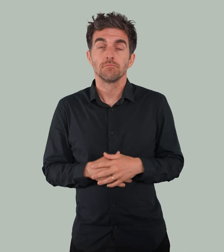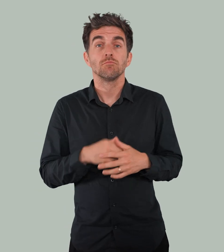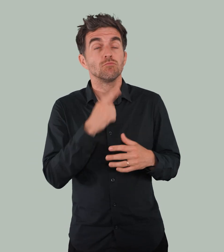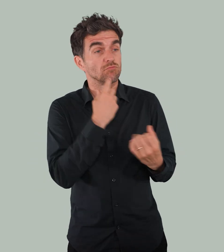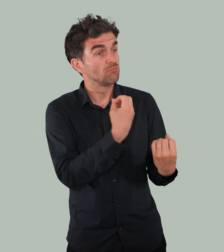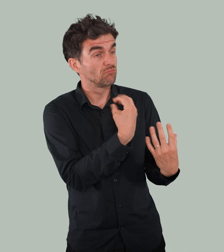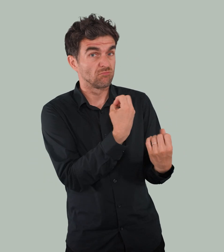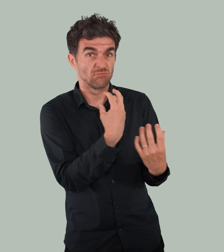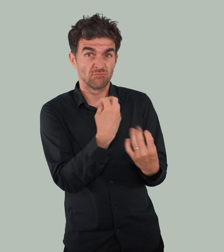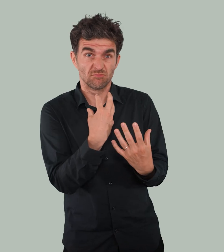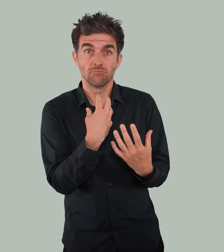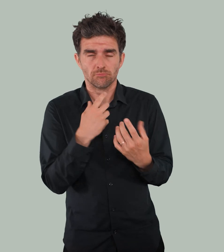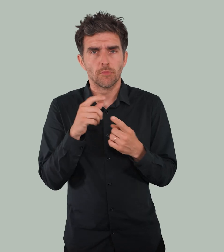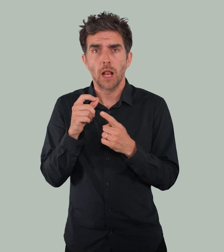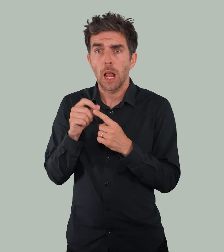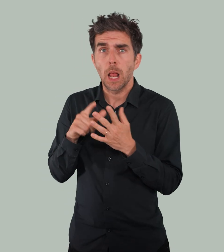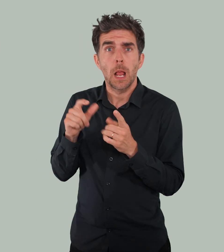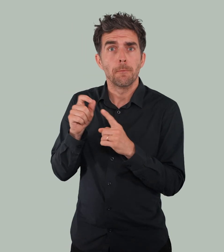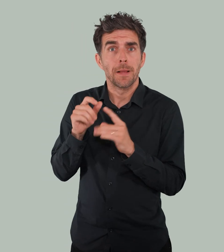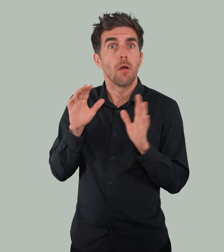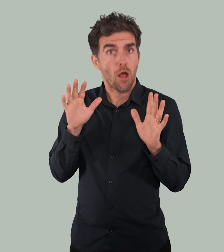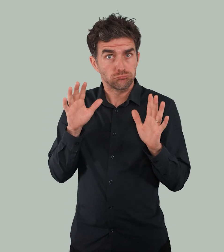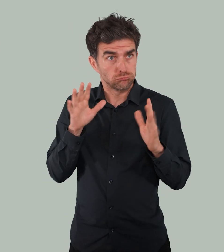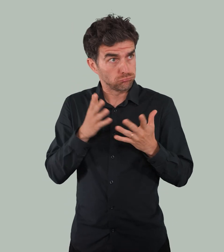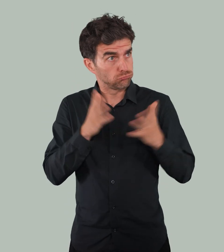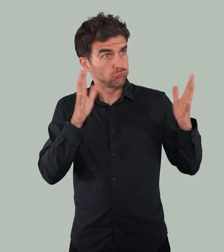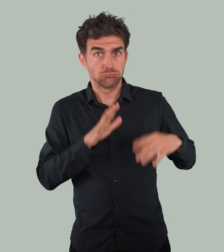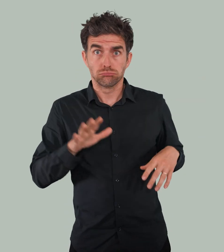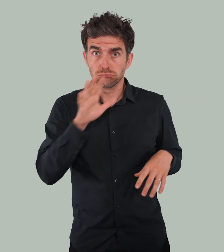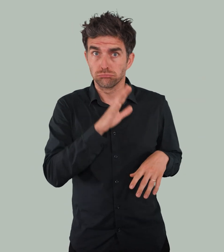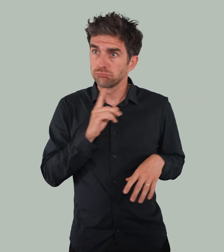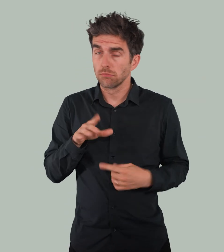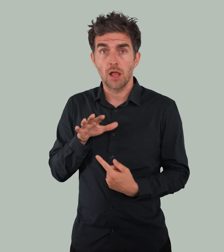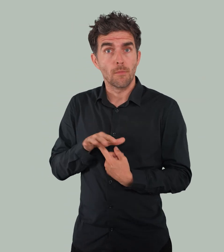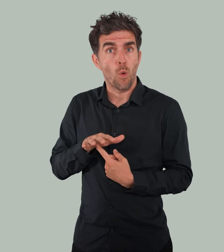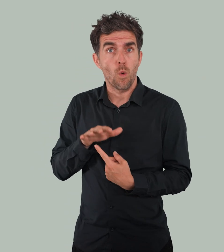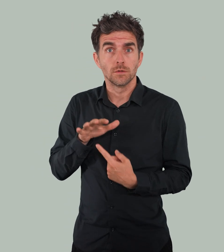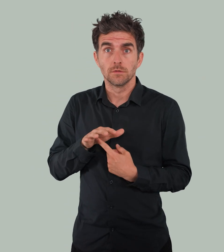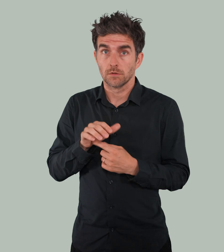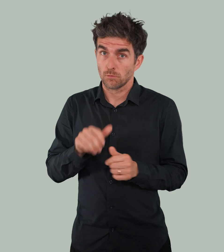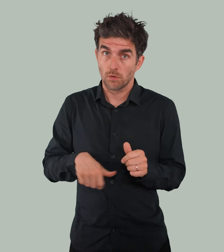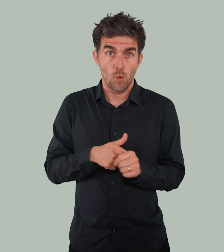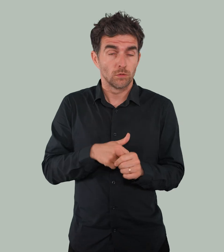33. Responses indicate that PIP is widely recognised as an important source of support